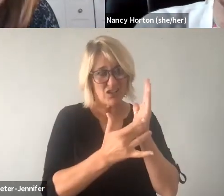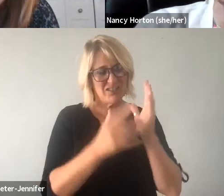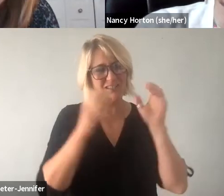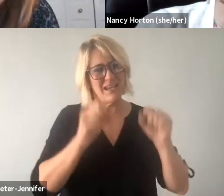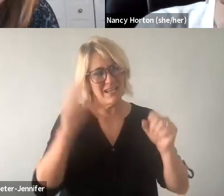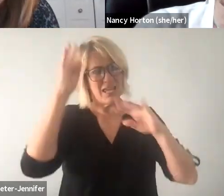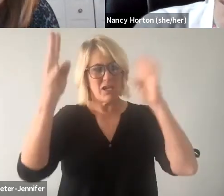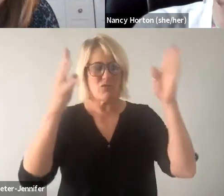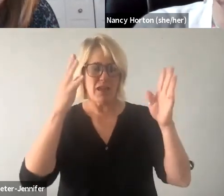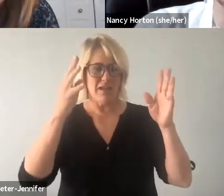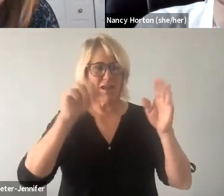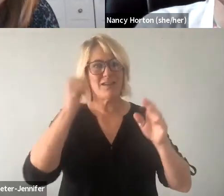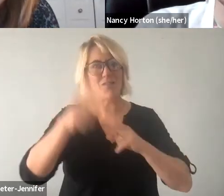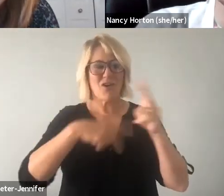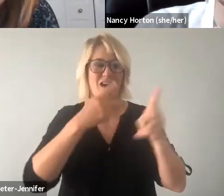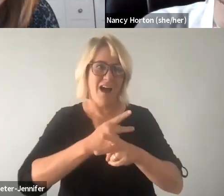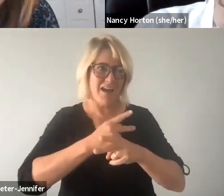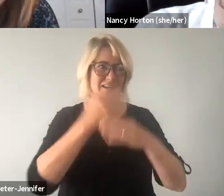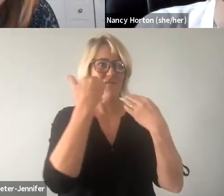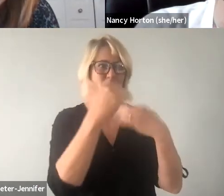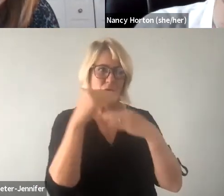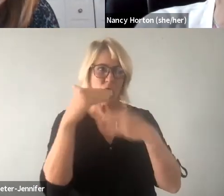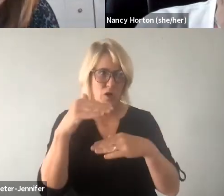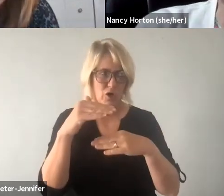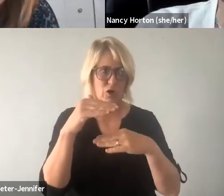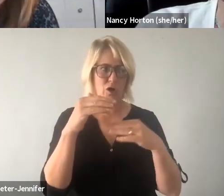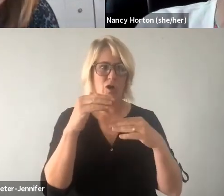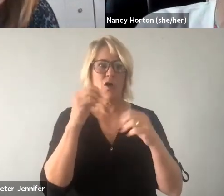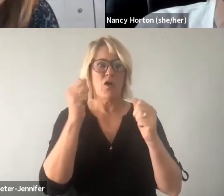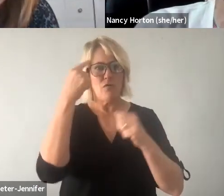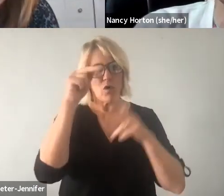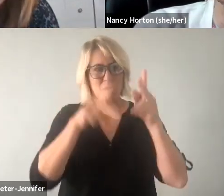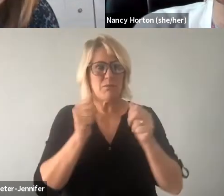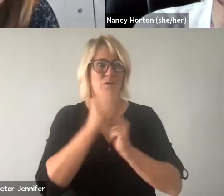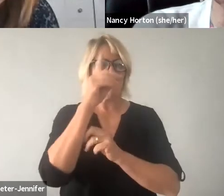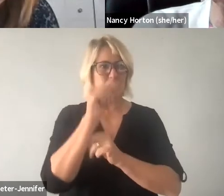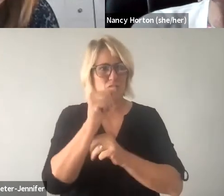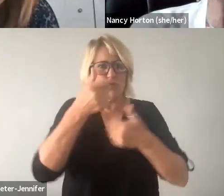and be compatible with assistive technologies, it can just create